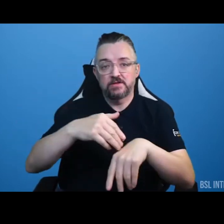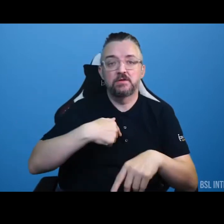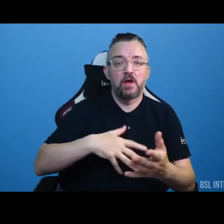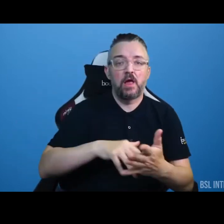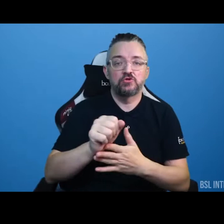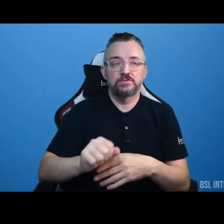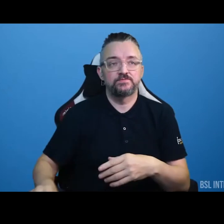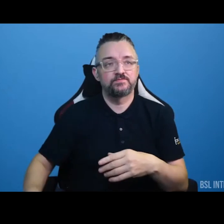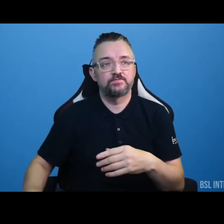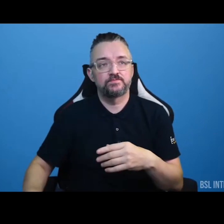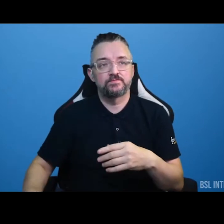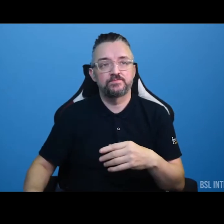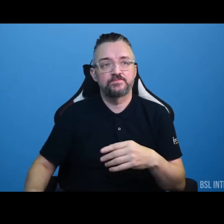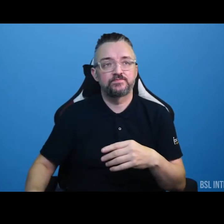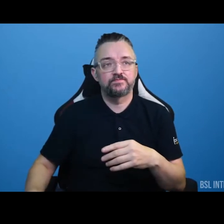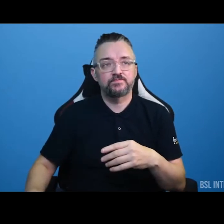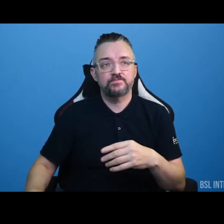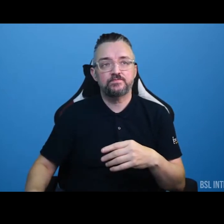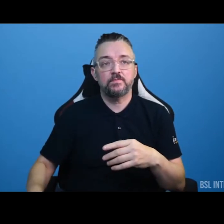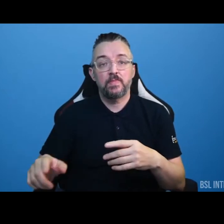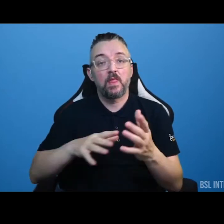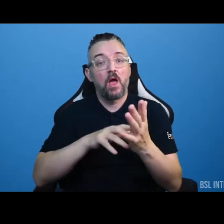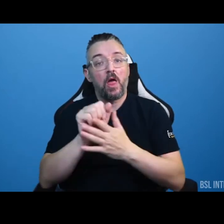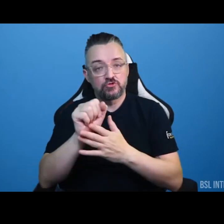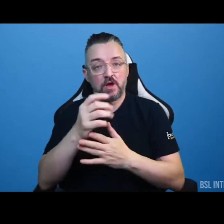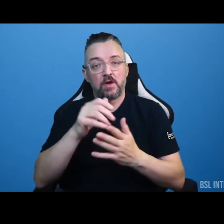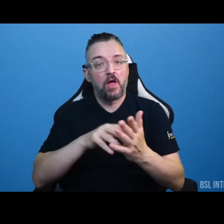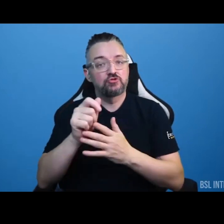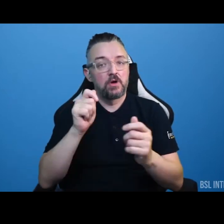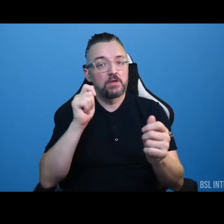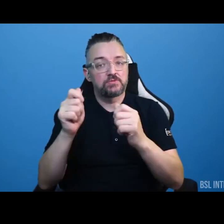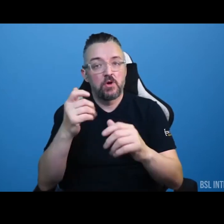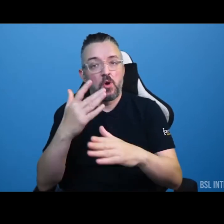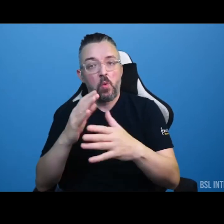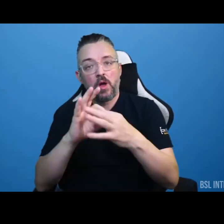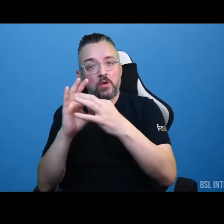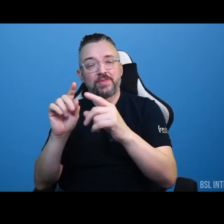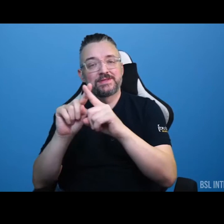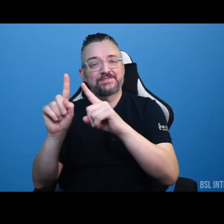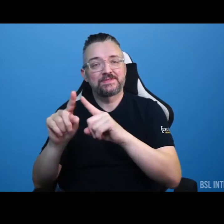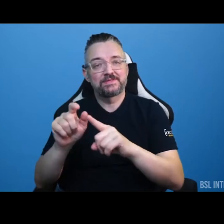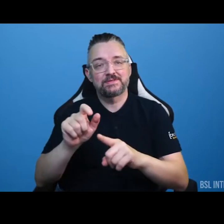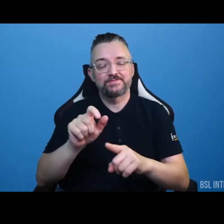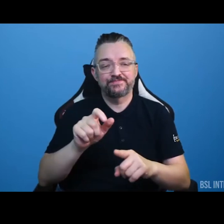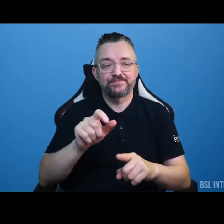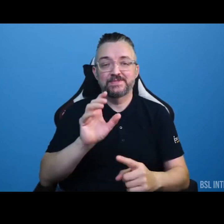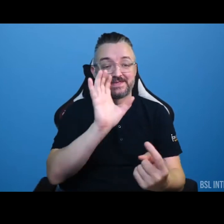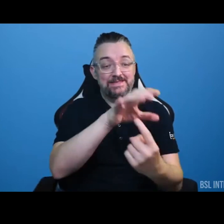which I was working on called Cultural Adaptations, I was working with artists in different cities to think about different ways